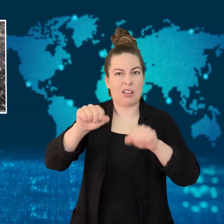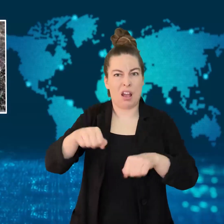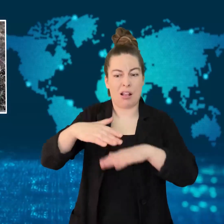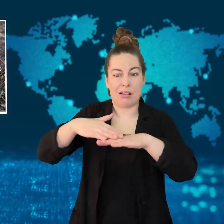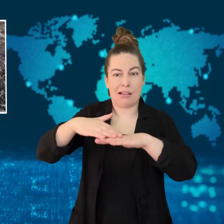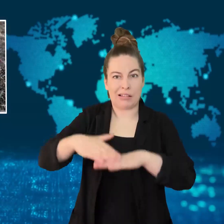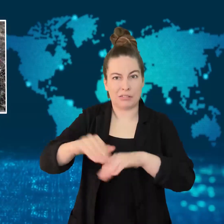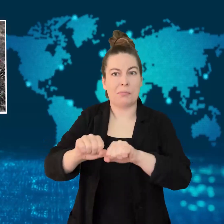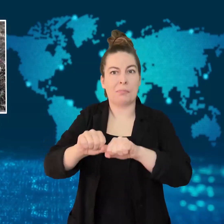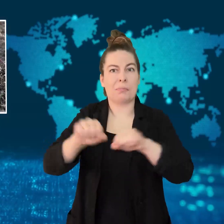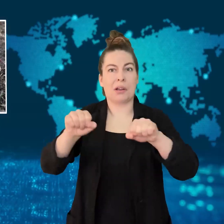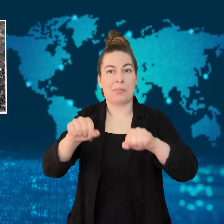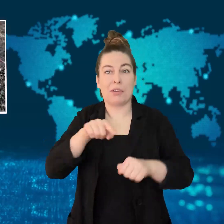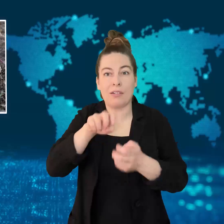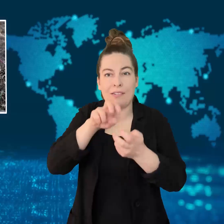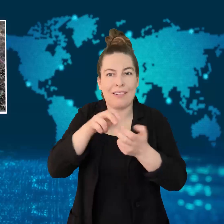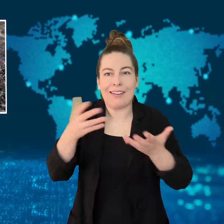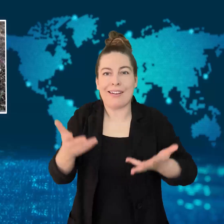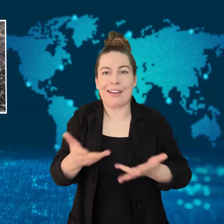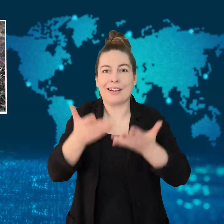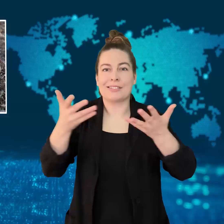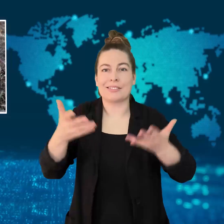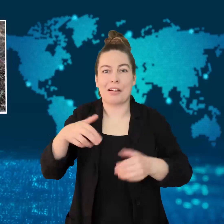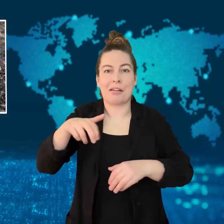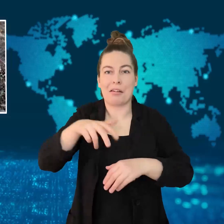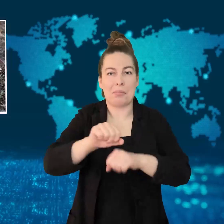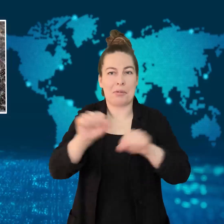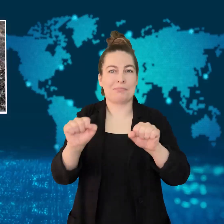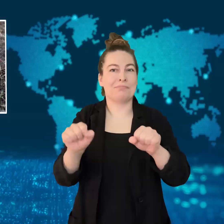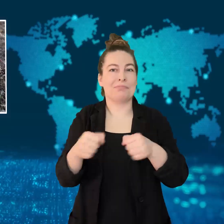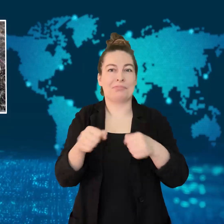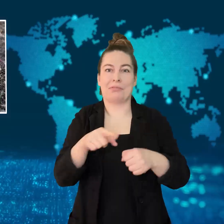in landmines faster than traditional metal detectors.